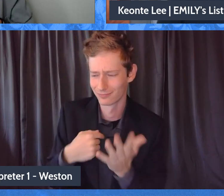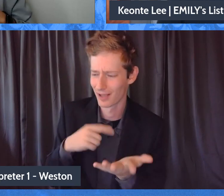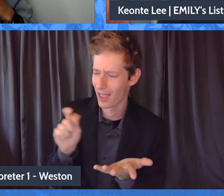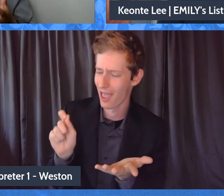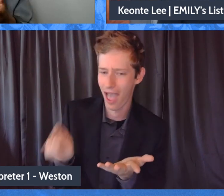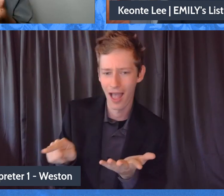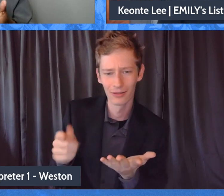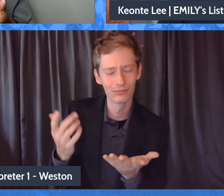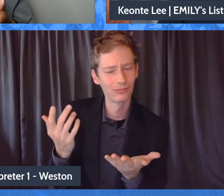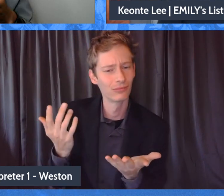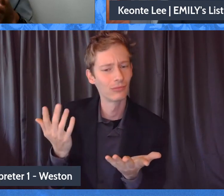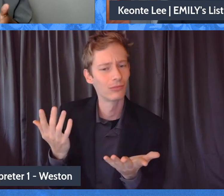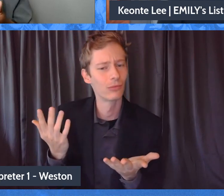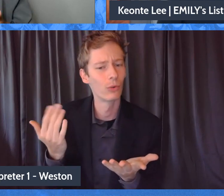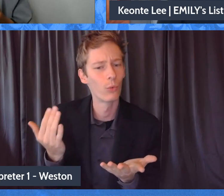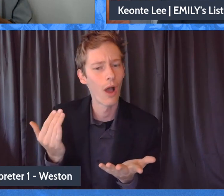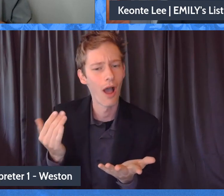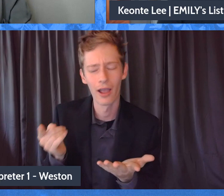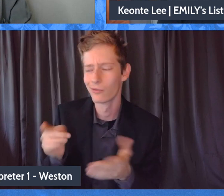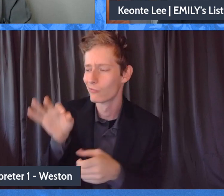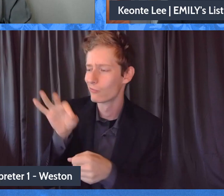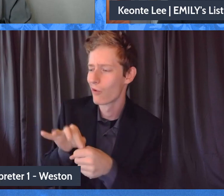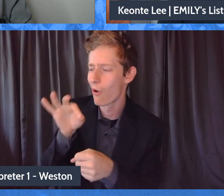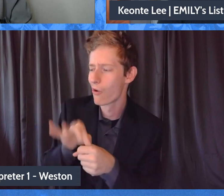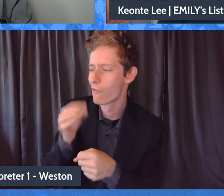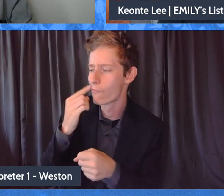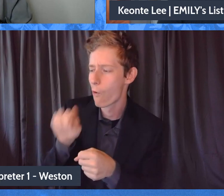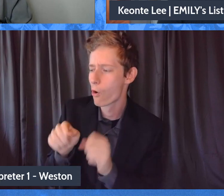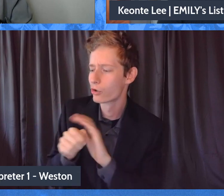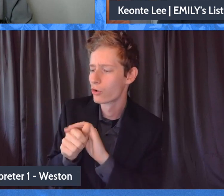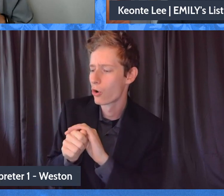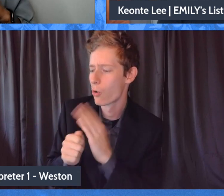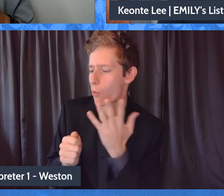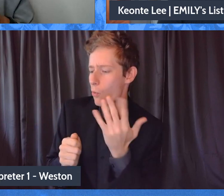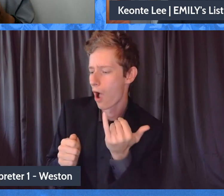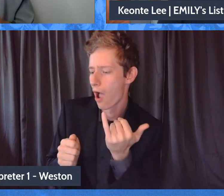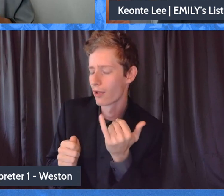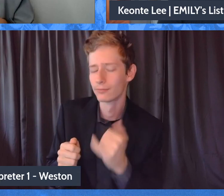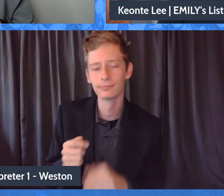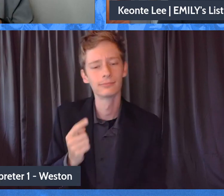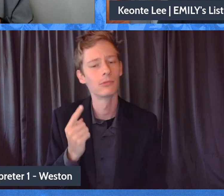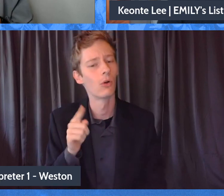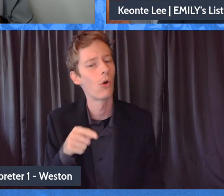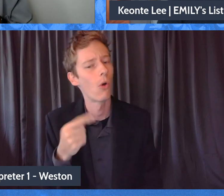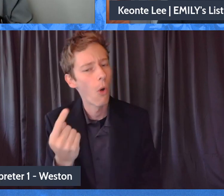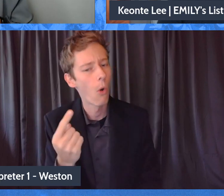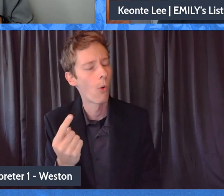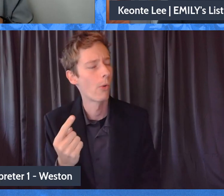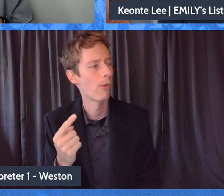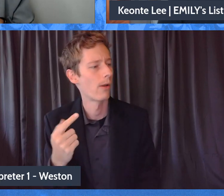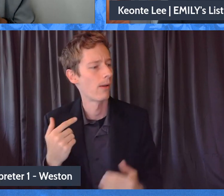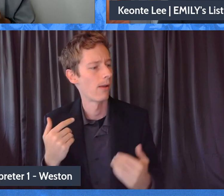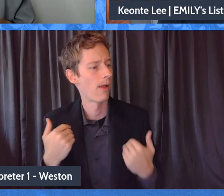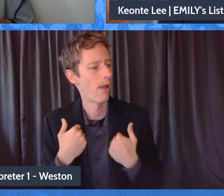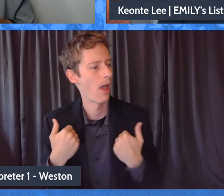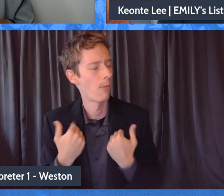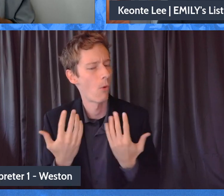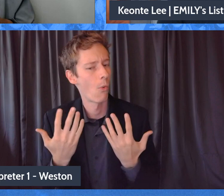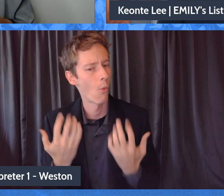well, what made you vote for the turtle? She said, he was the only one mama that wanted everything to be fair.